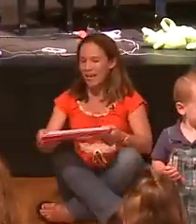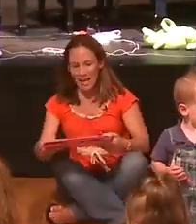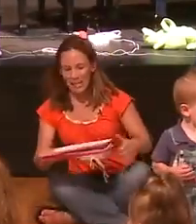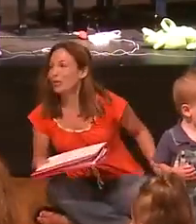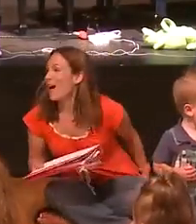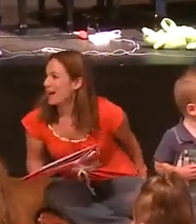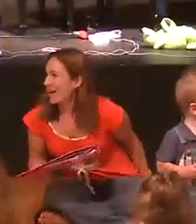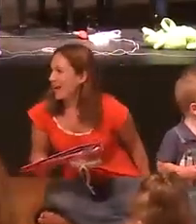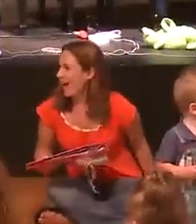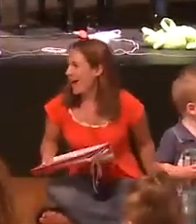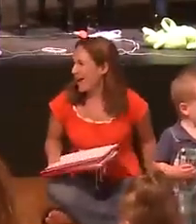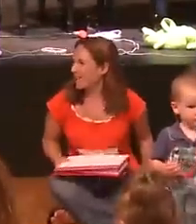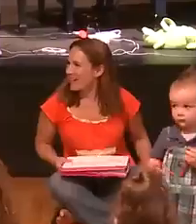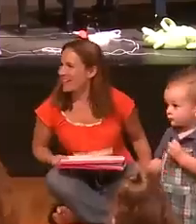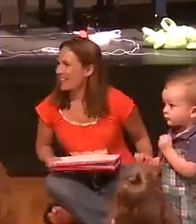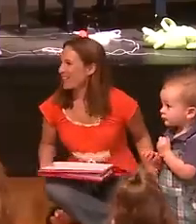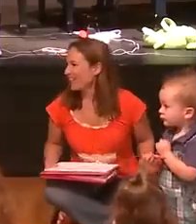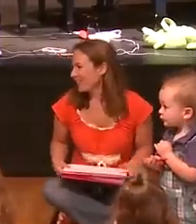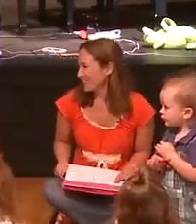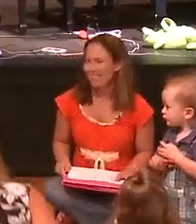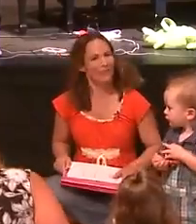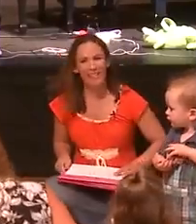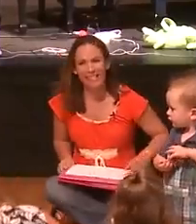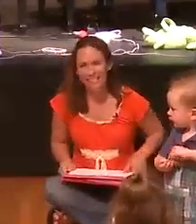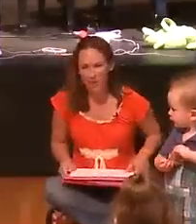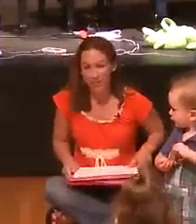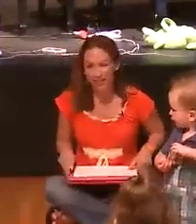So, Lana, hi. How are you? It's so fun to see,